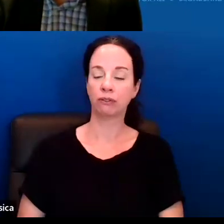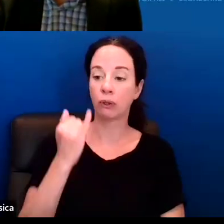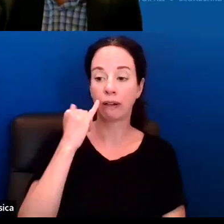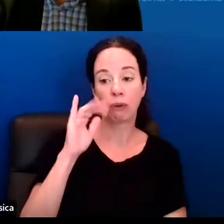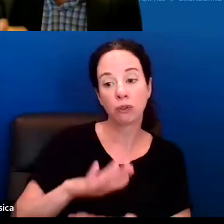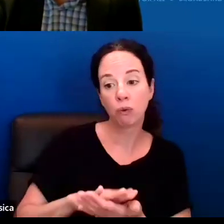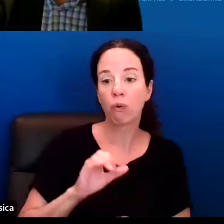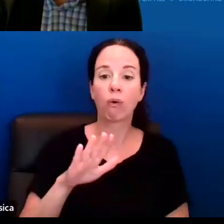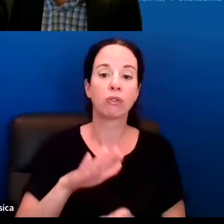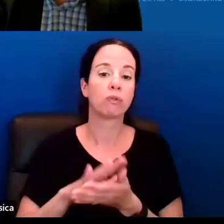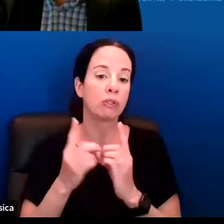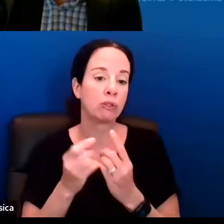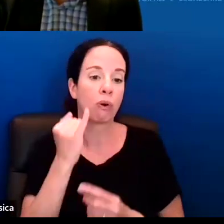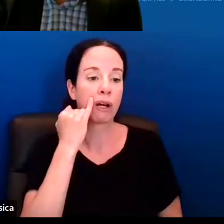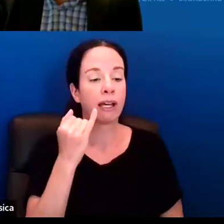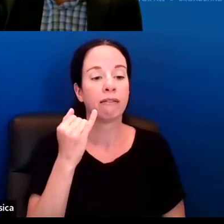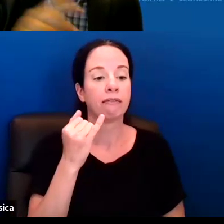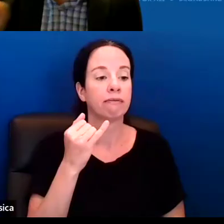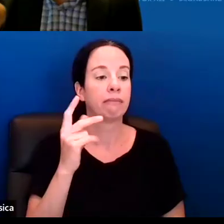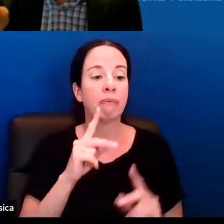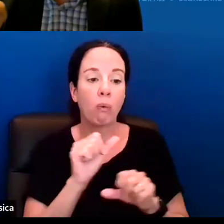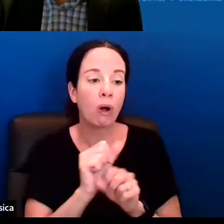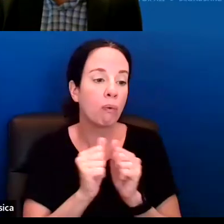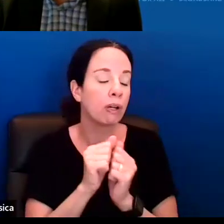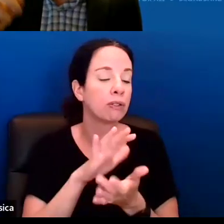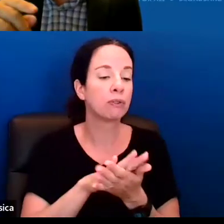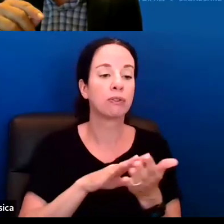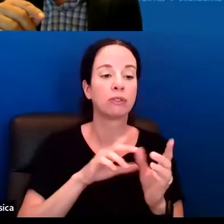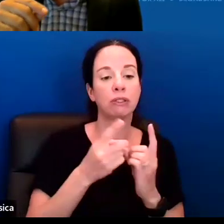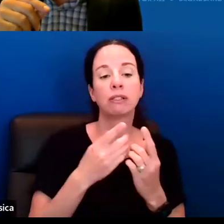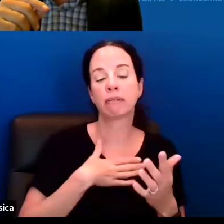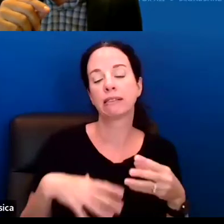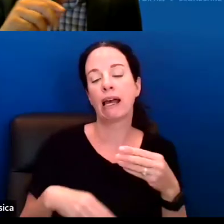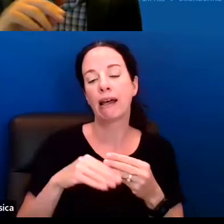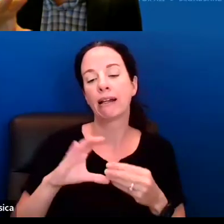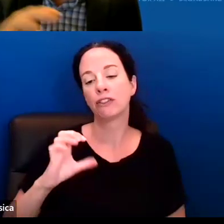folks who work with a school or school district, drop it in the chat or sign up on the online form,